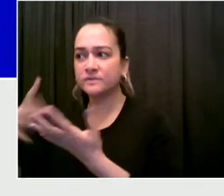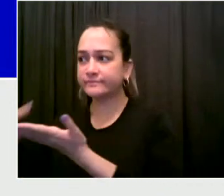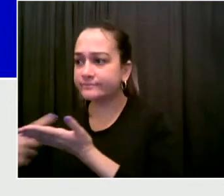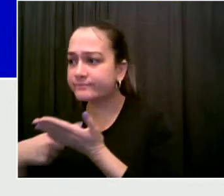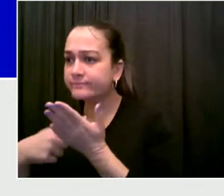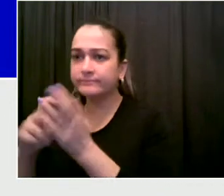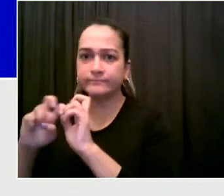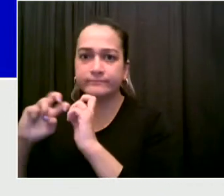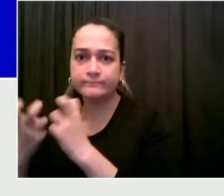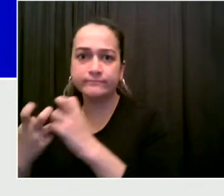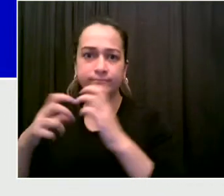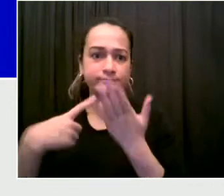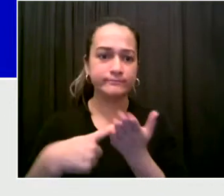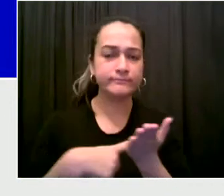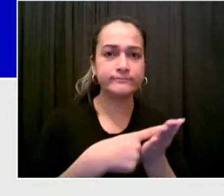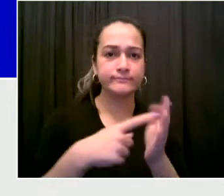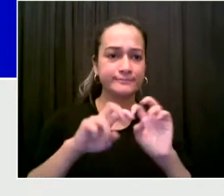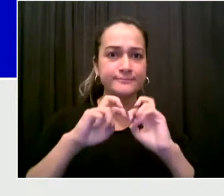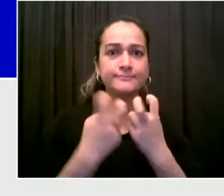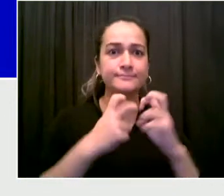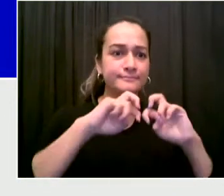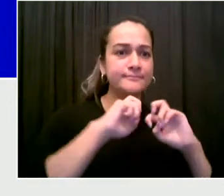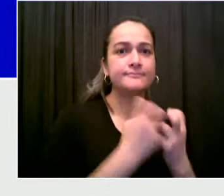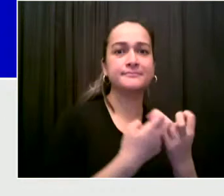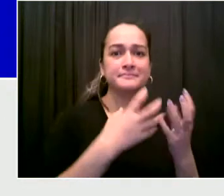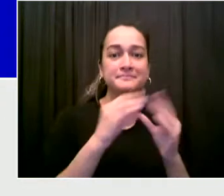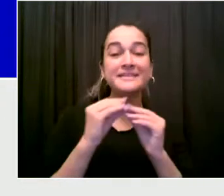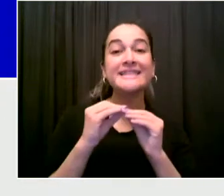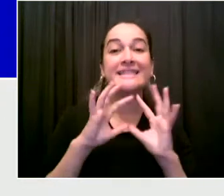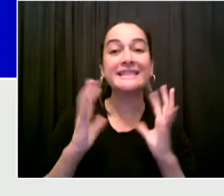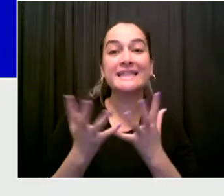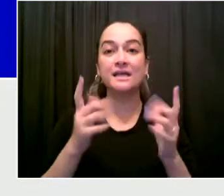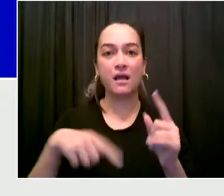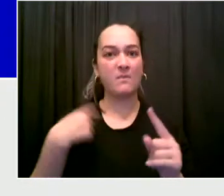STATE ASSOCIATION OF COUNTIES MEETING TODAY.